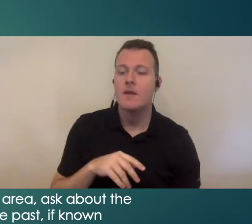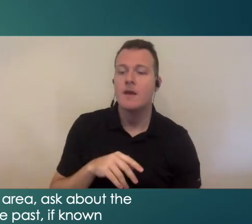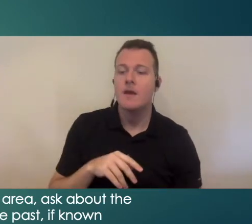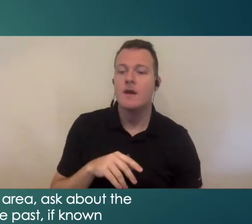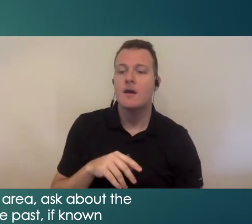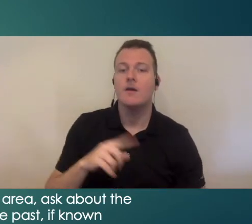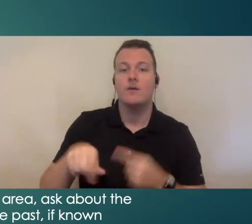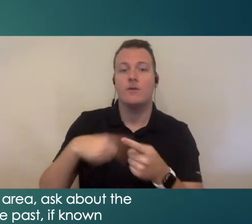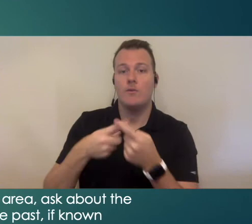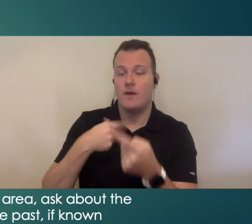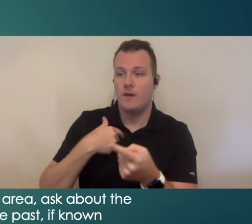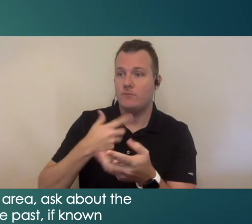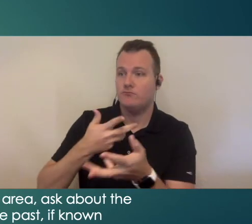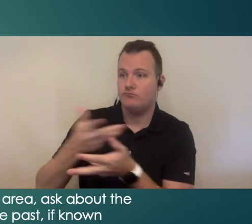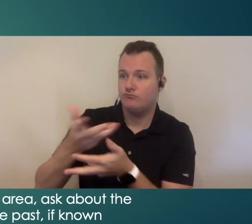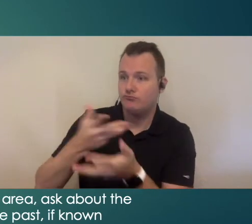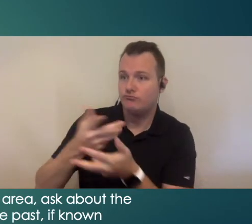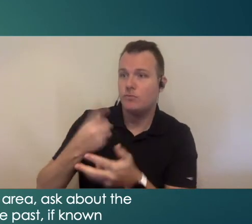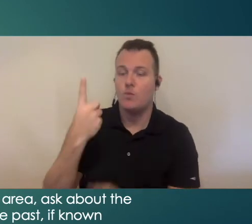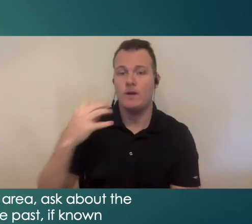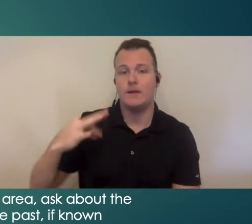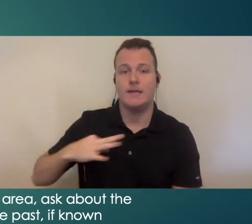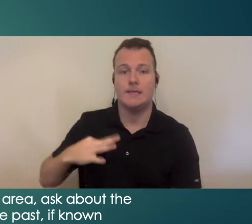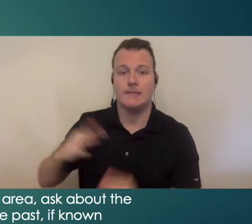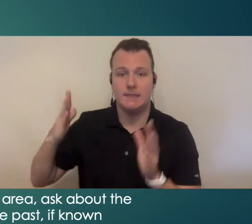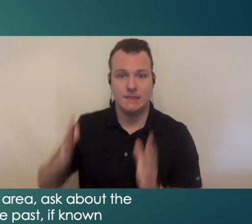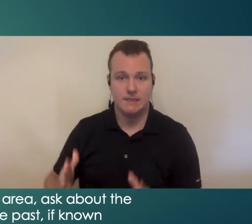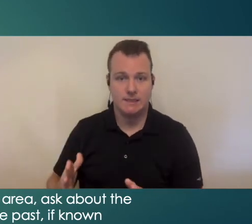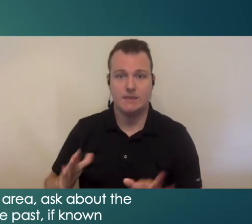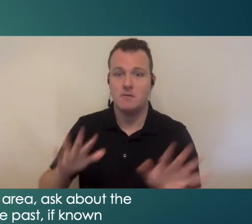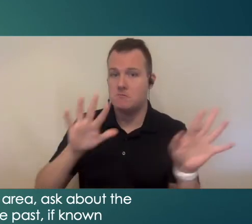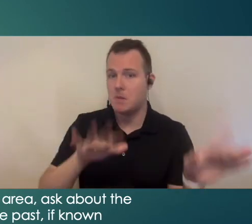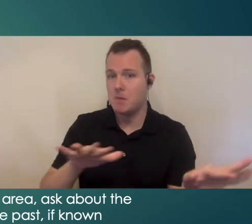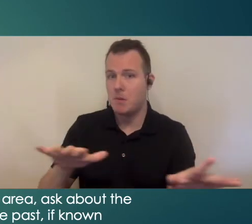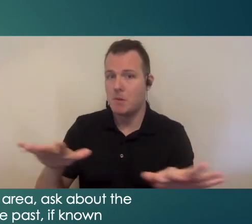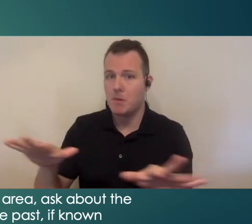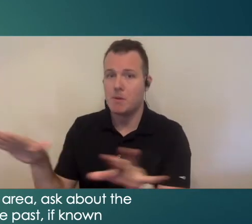and after interviewing a candidate and going through all the, you know, reading